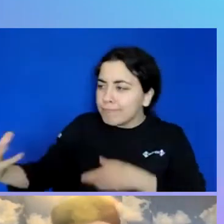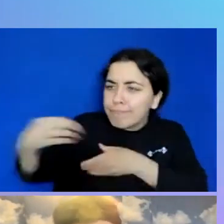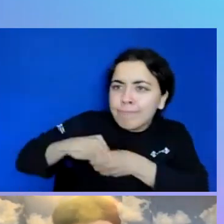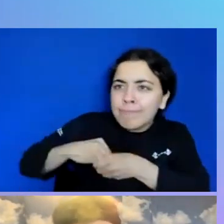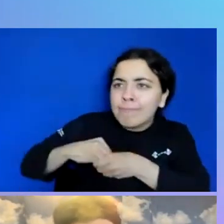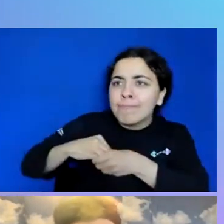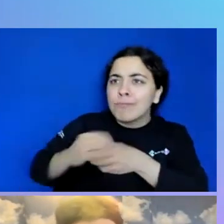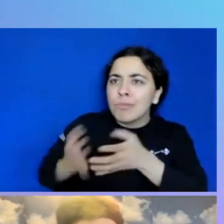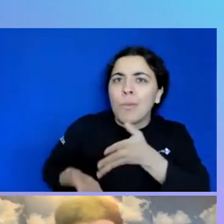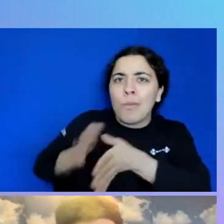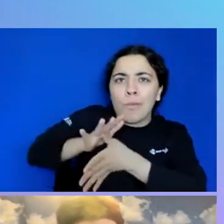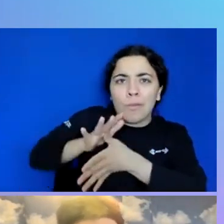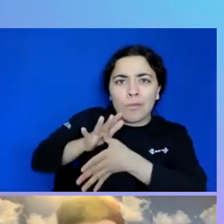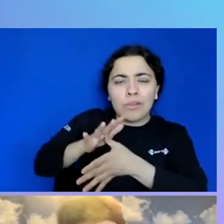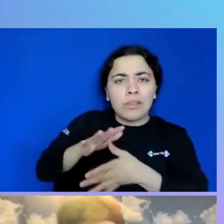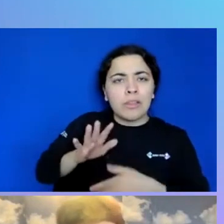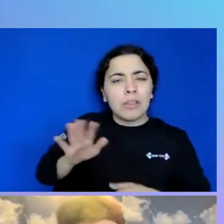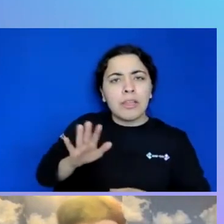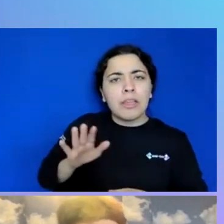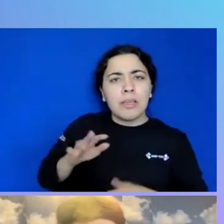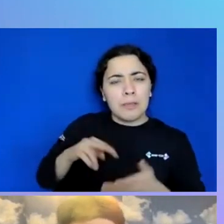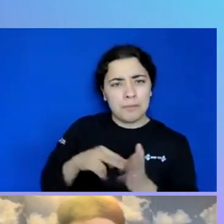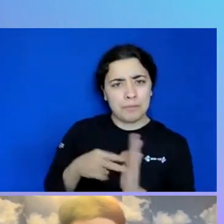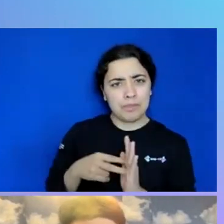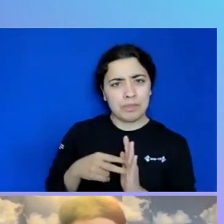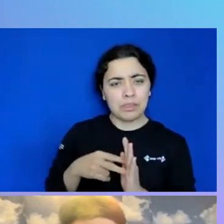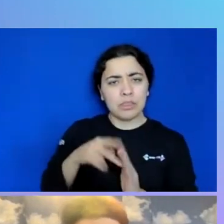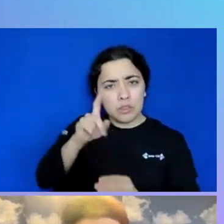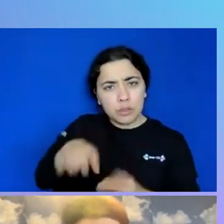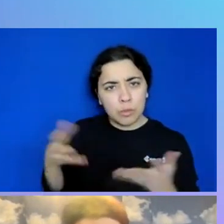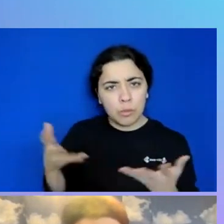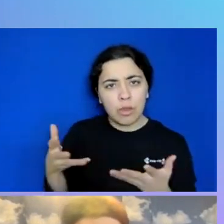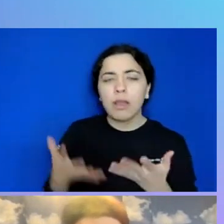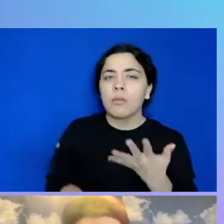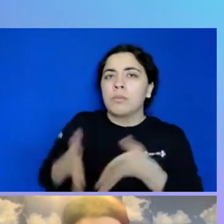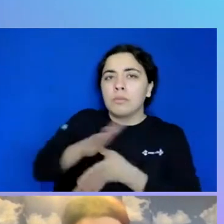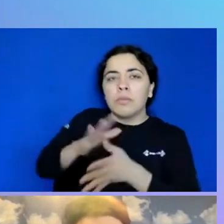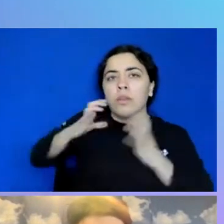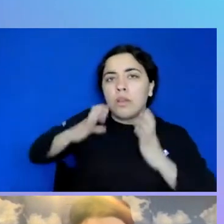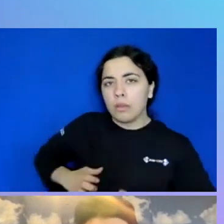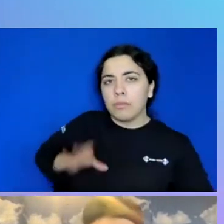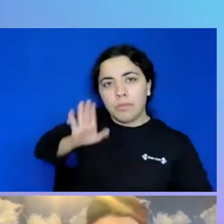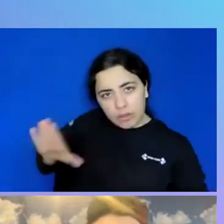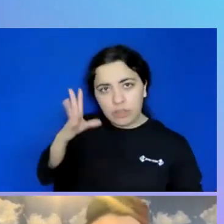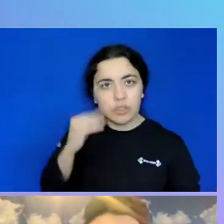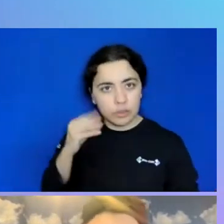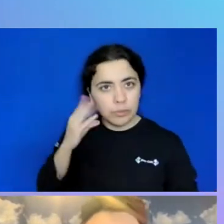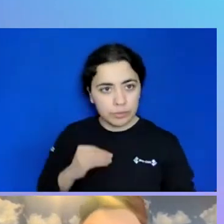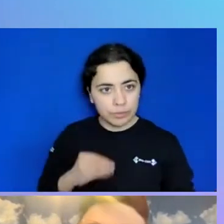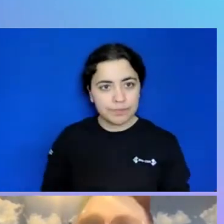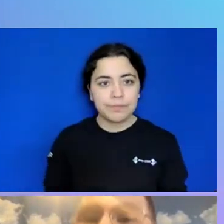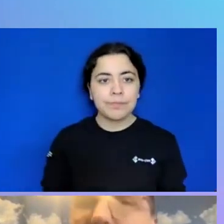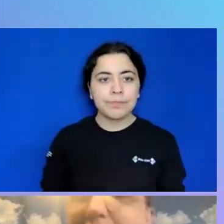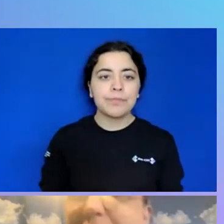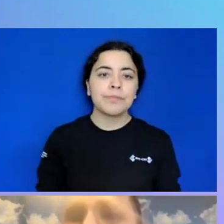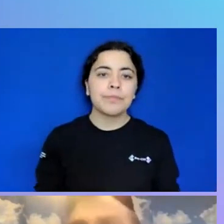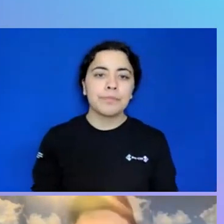experiences of your customers.